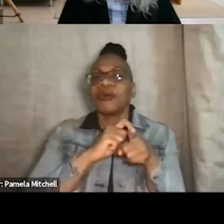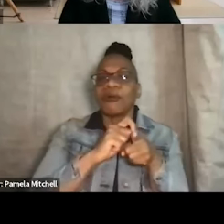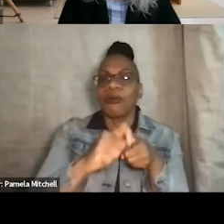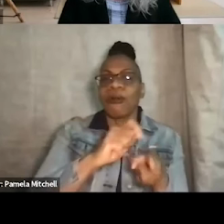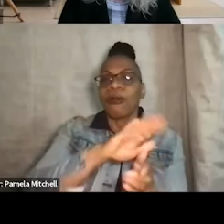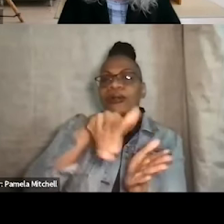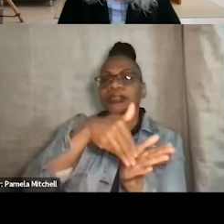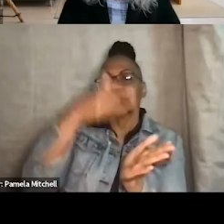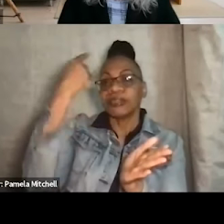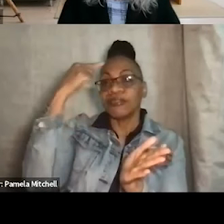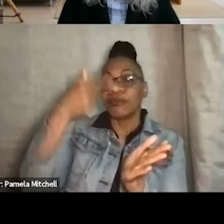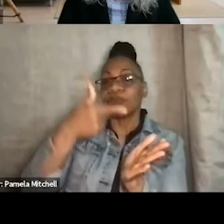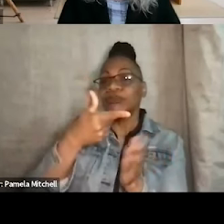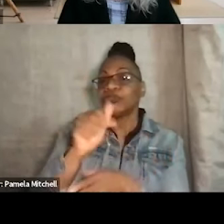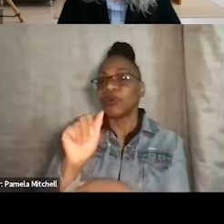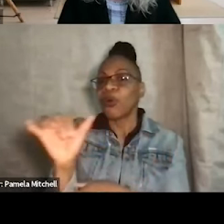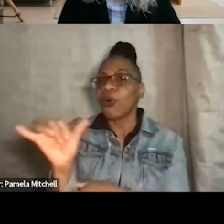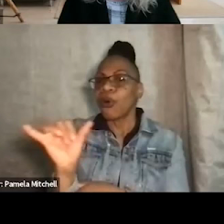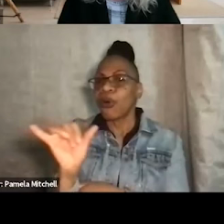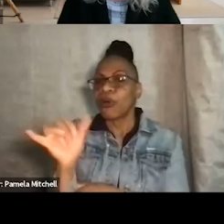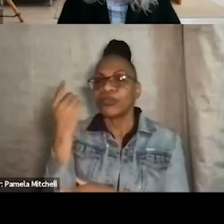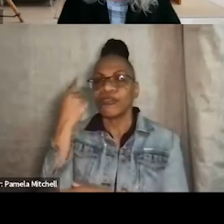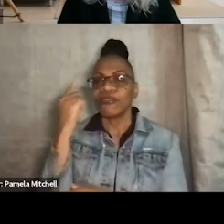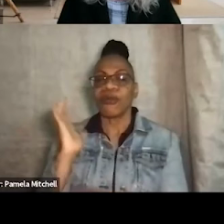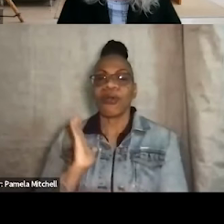and it also is our 988 call center.